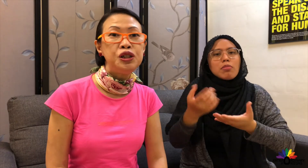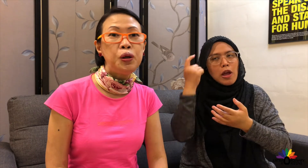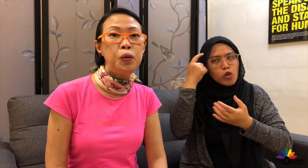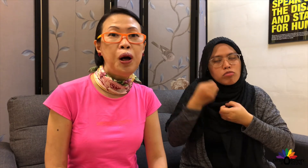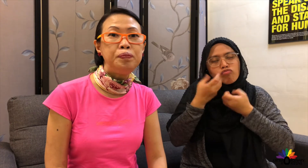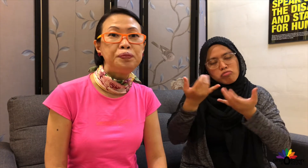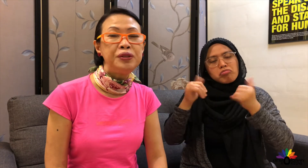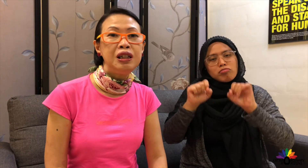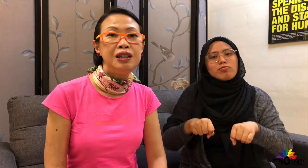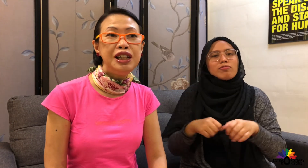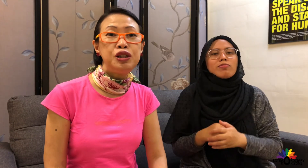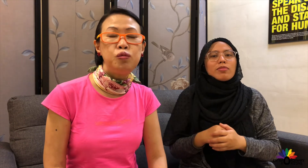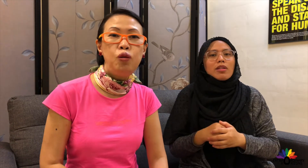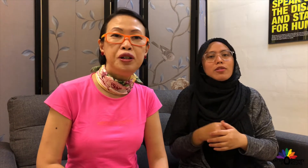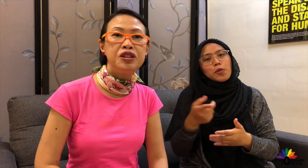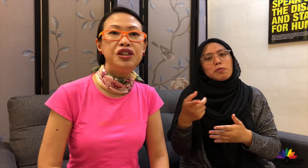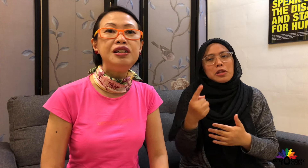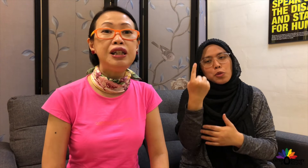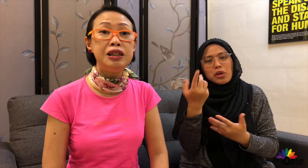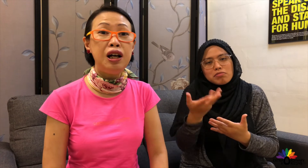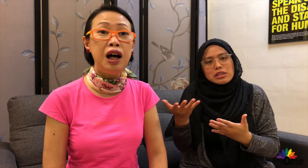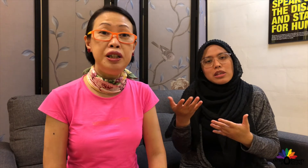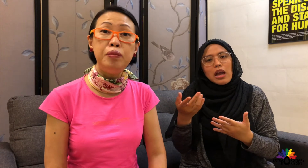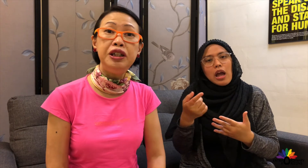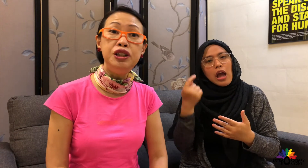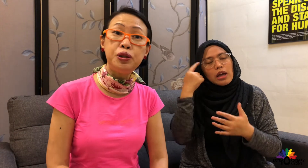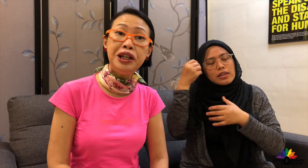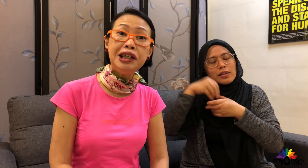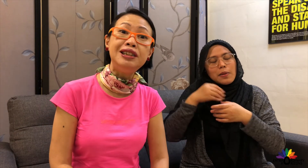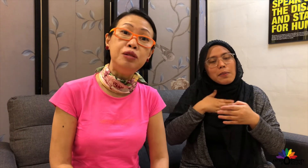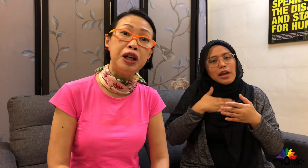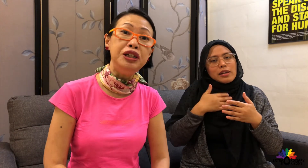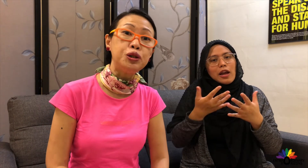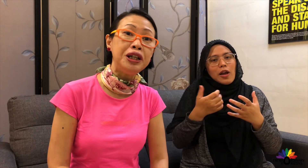So, that's one of the things that is in my entry.